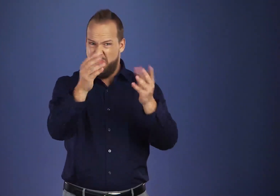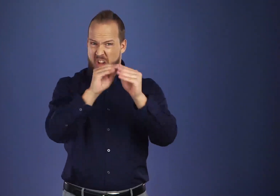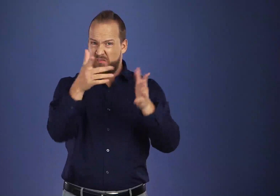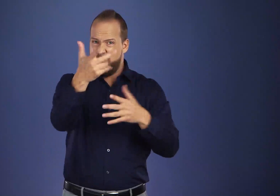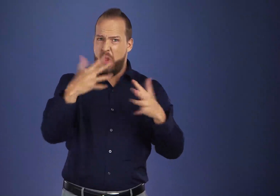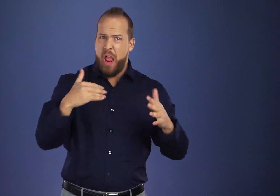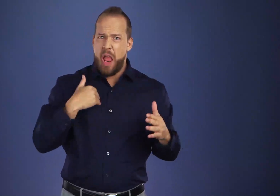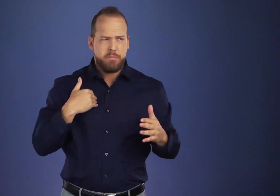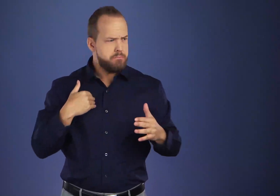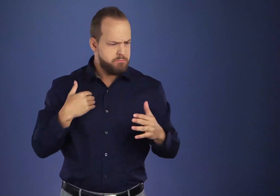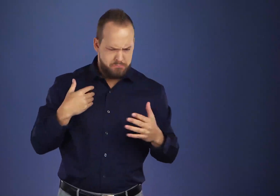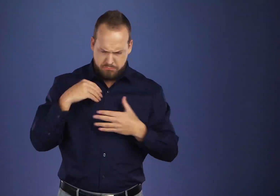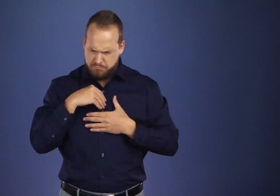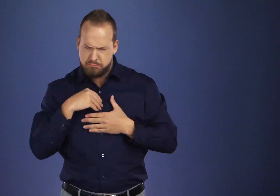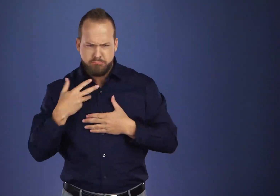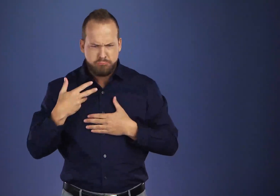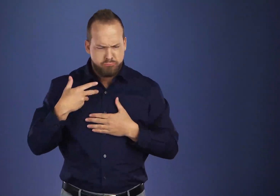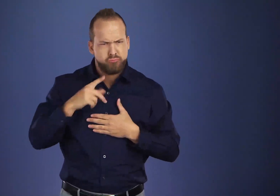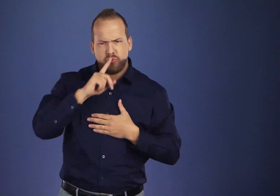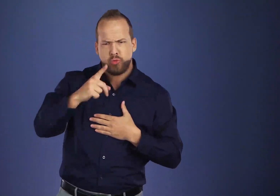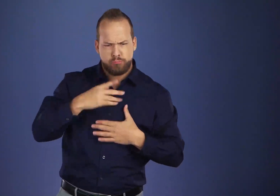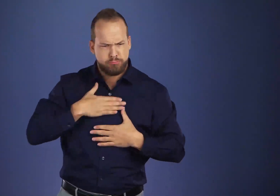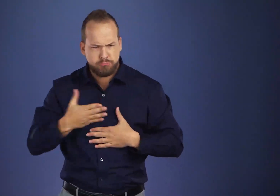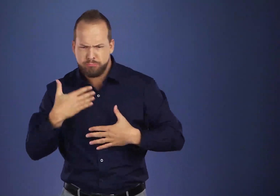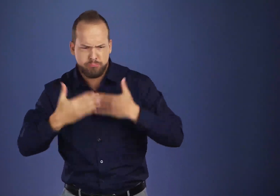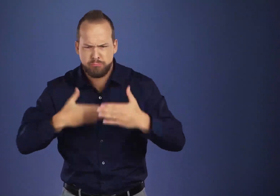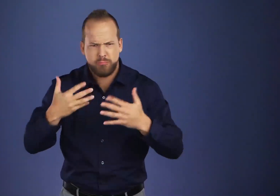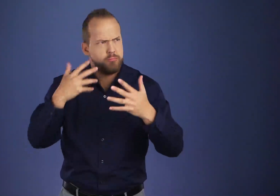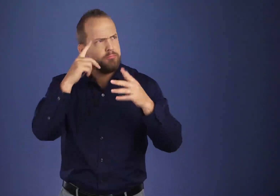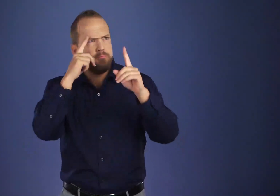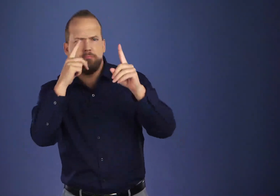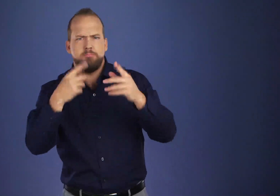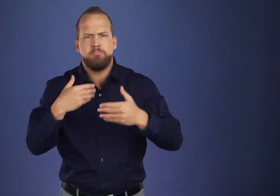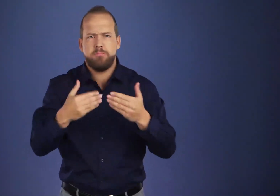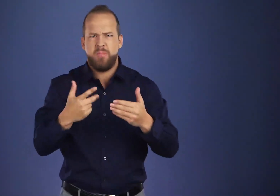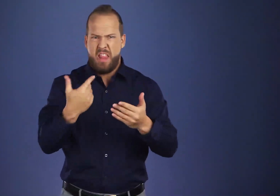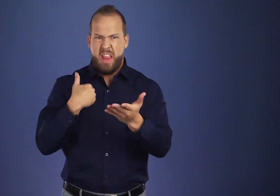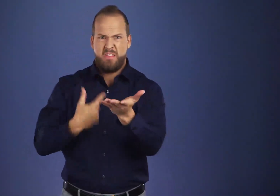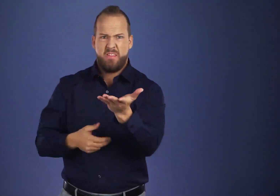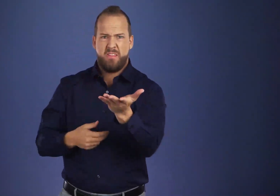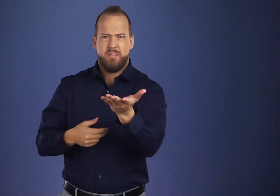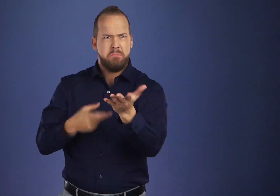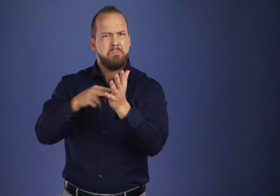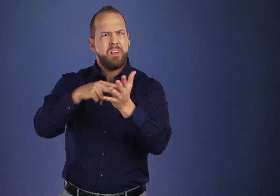one's own ideas about the alcohol problem in favor of those suggested by A.A.